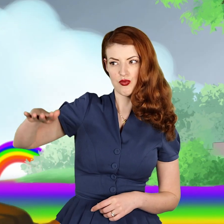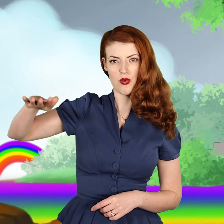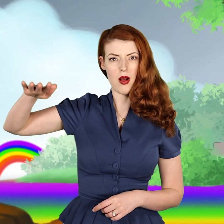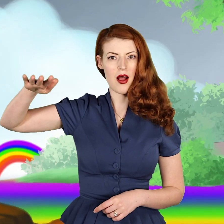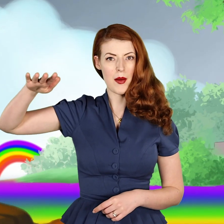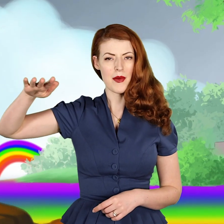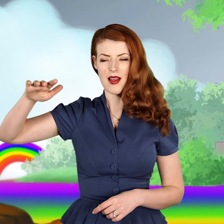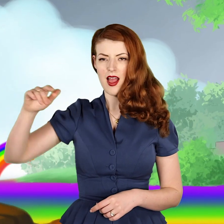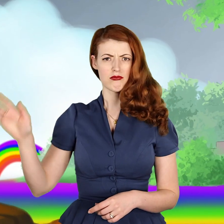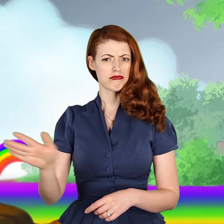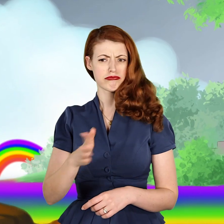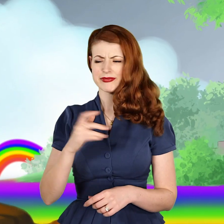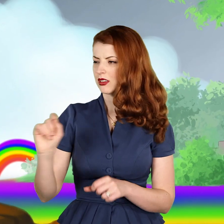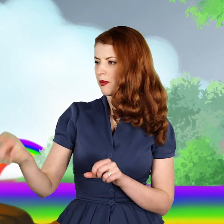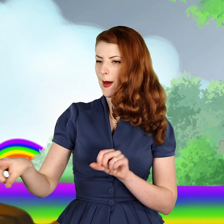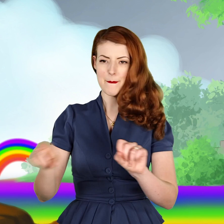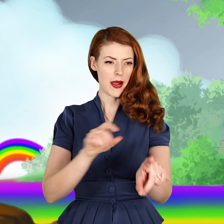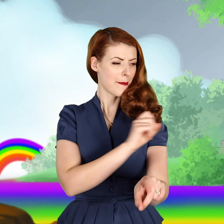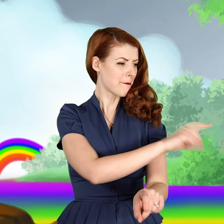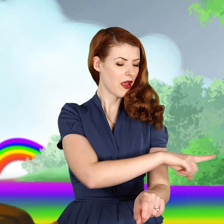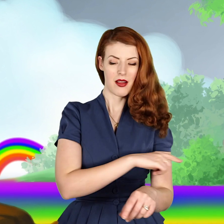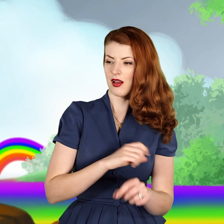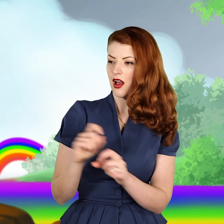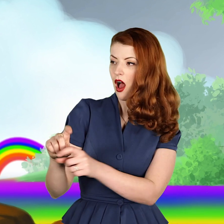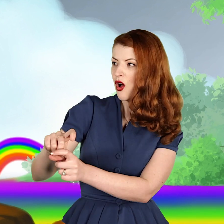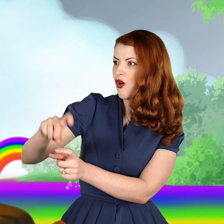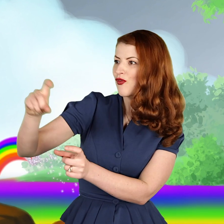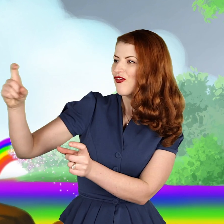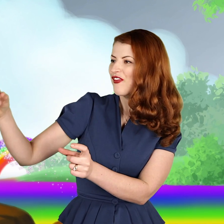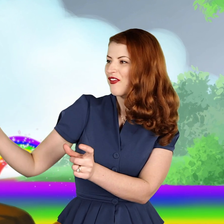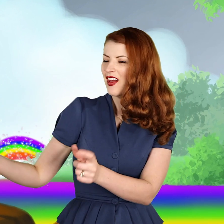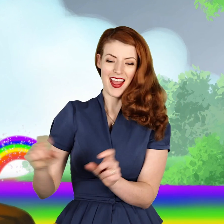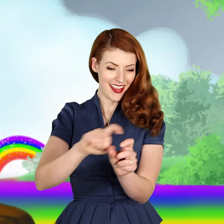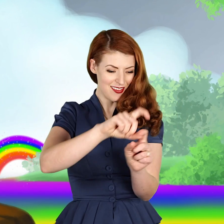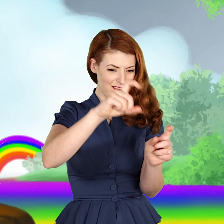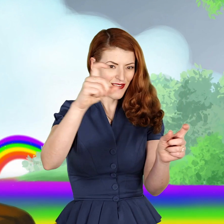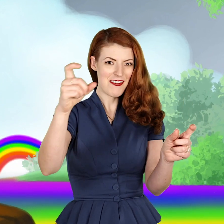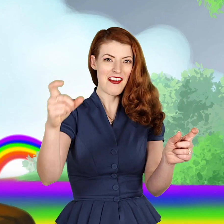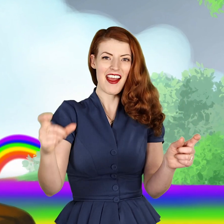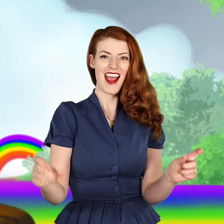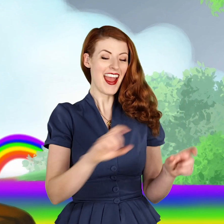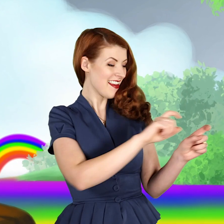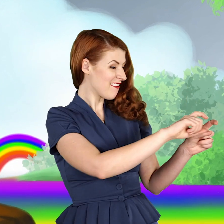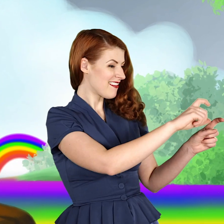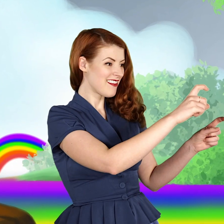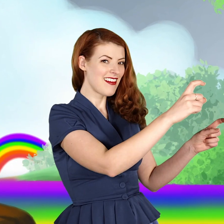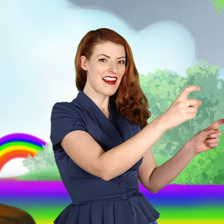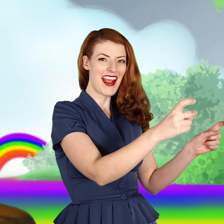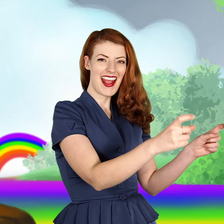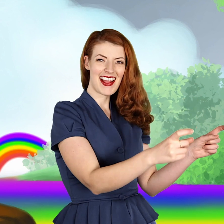And as he grew up everything the boy touched filled with colorful rays!